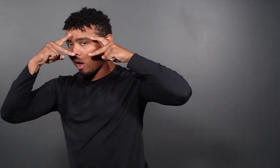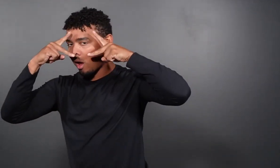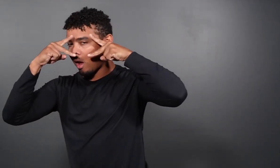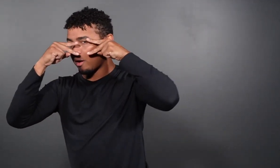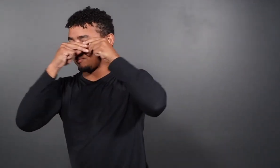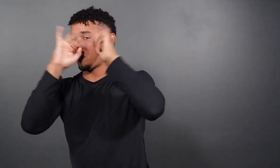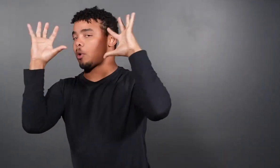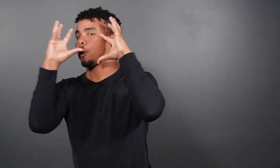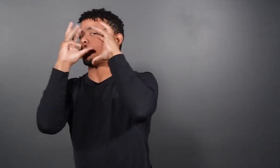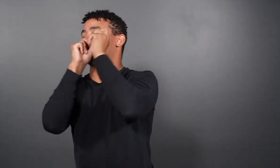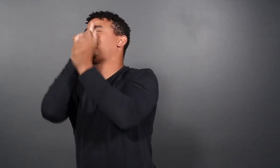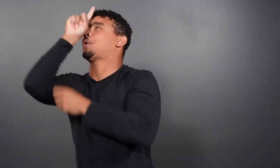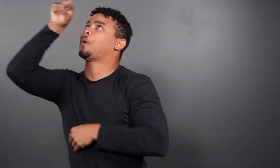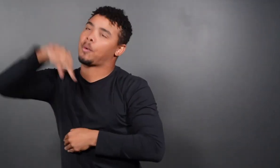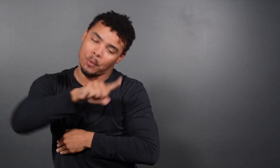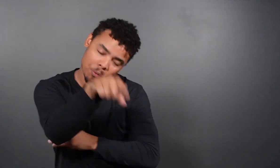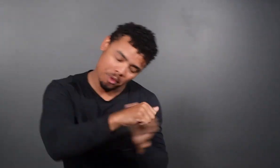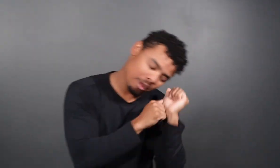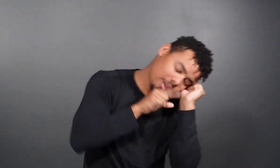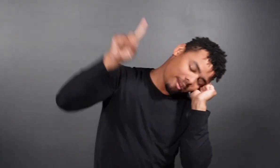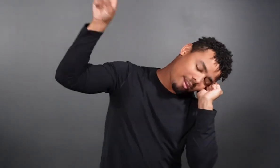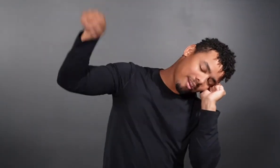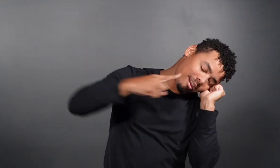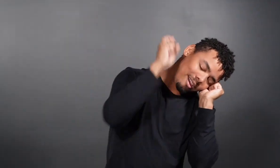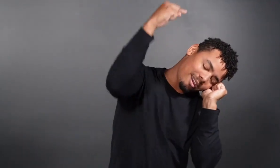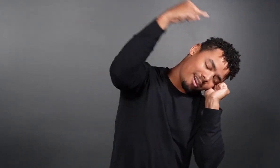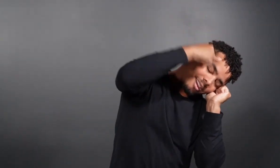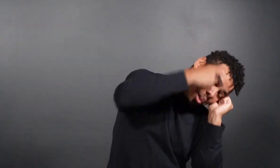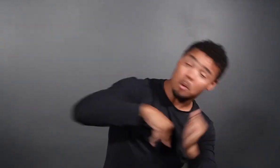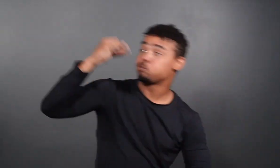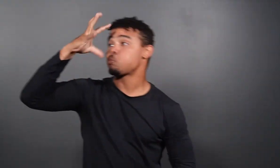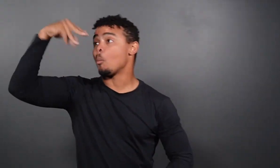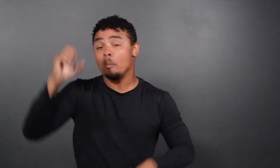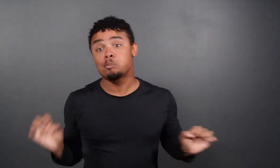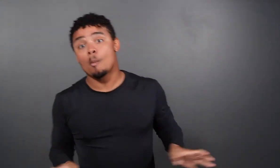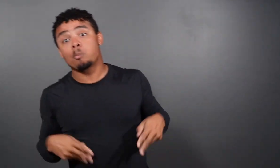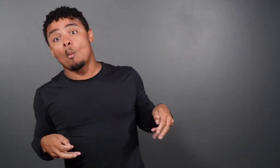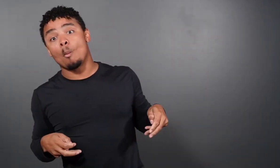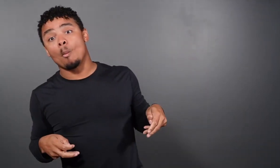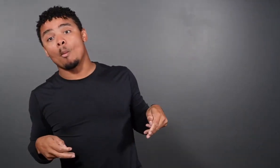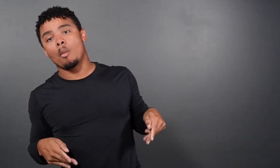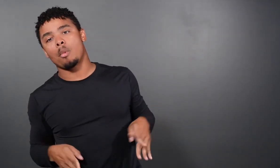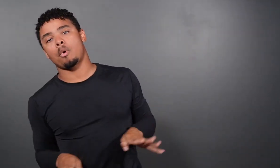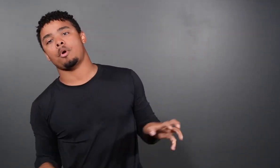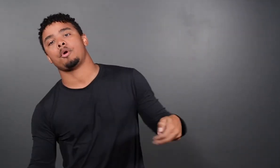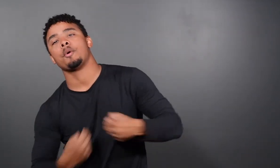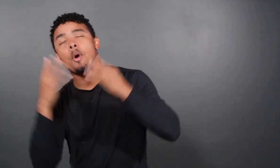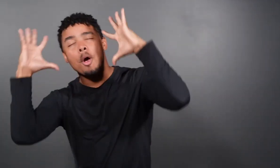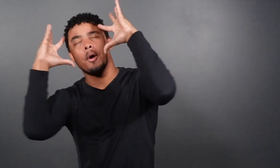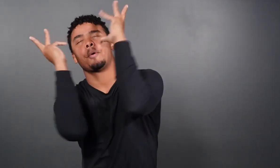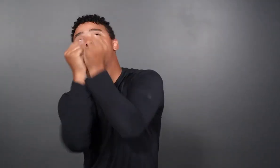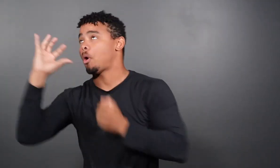the eye pops and back it flips and flops the octopus furls and curls and works